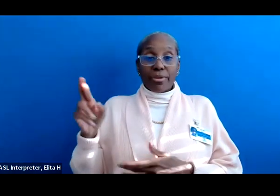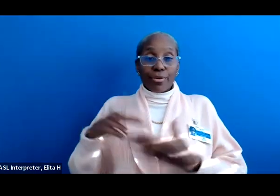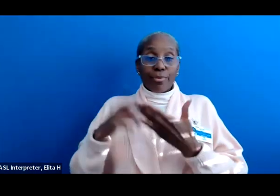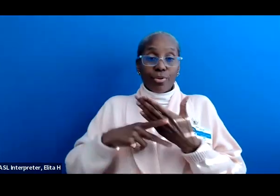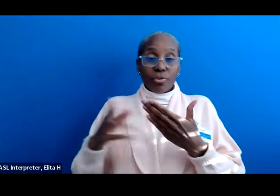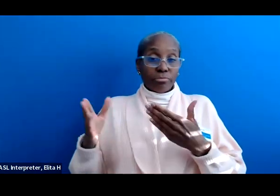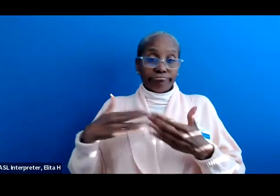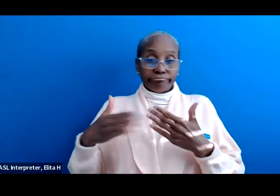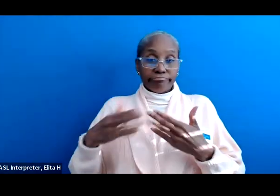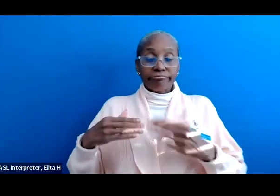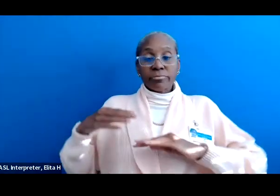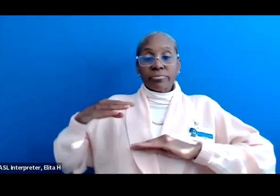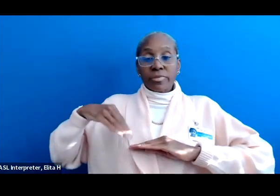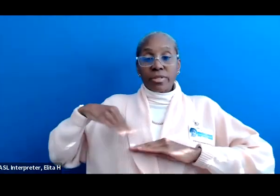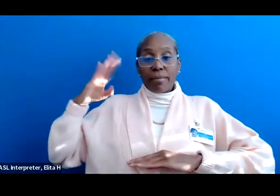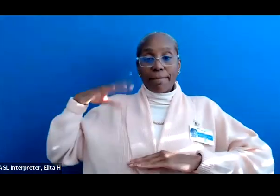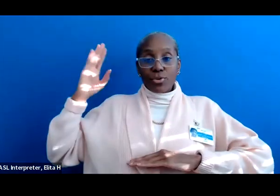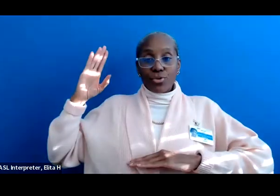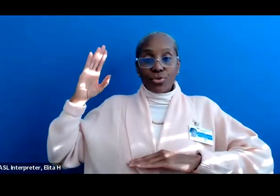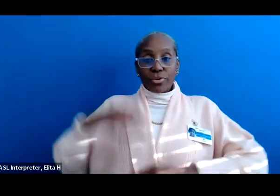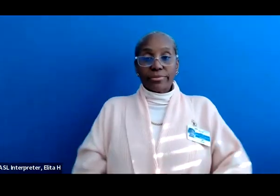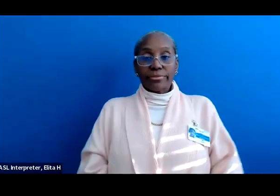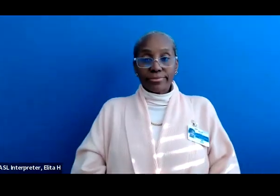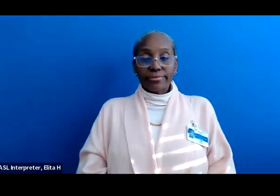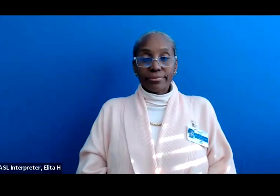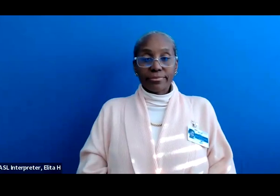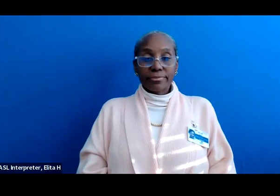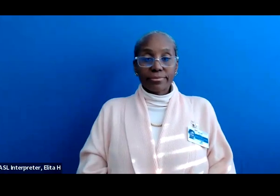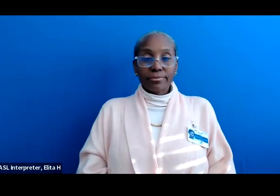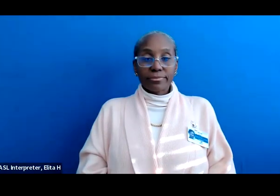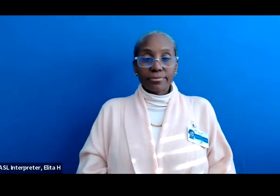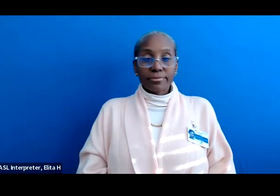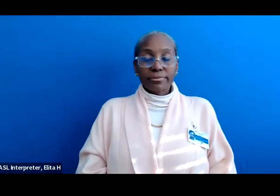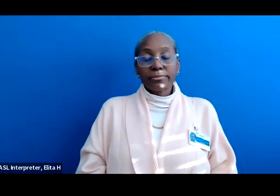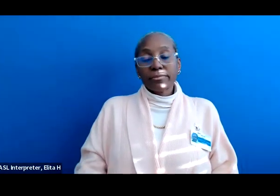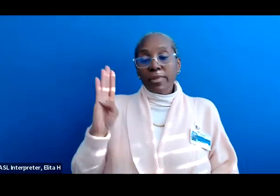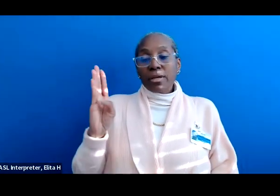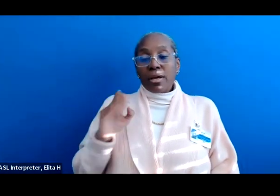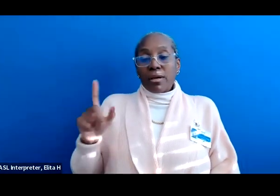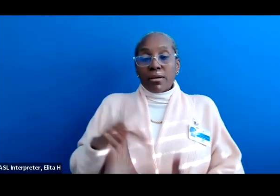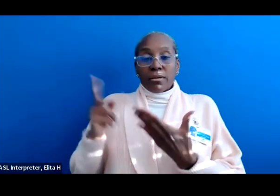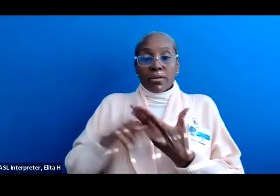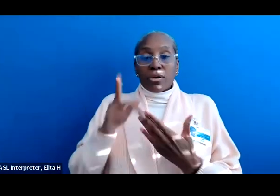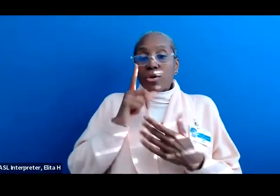The upper bowel program for those people that are like T12 and above,